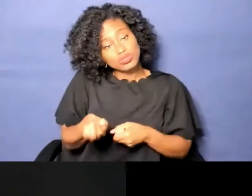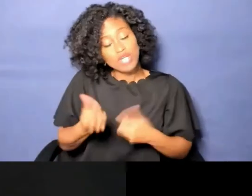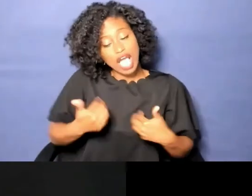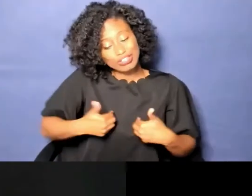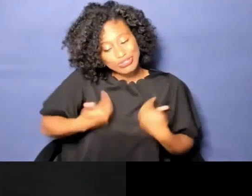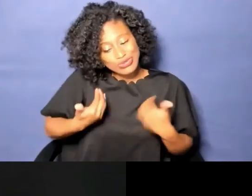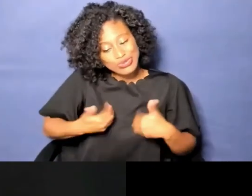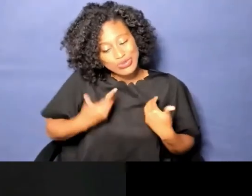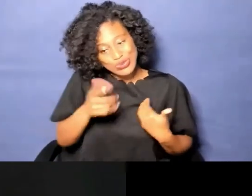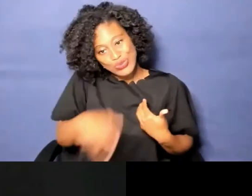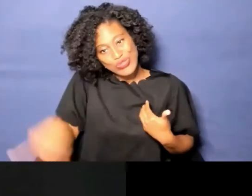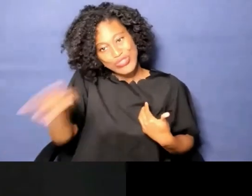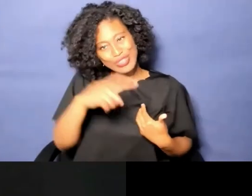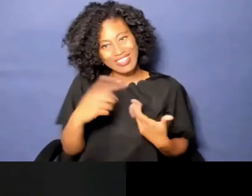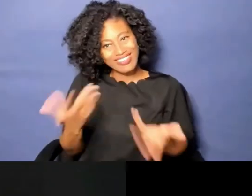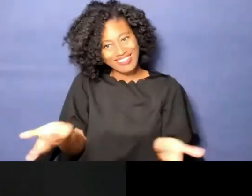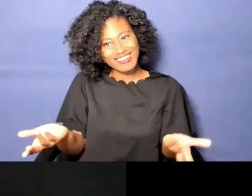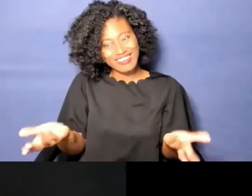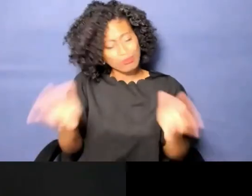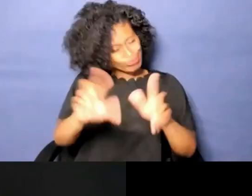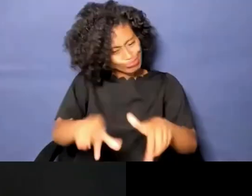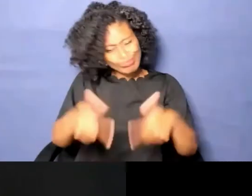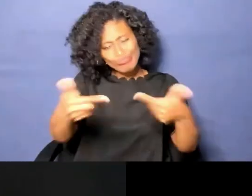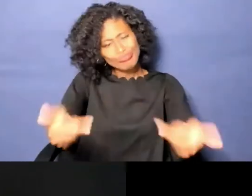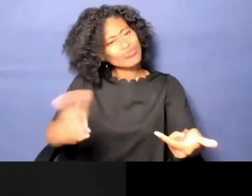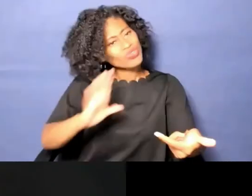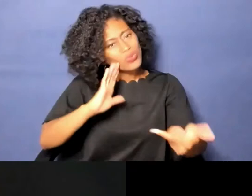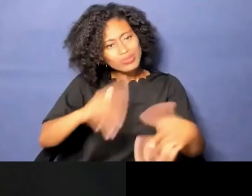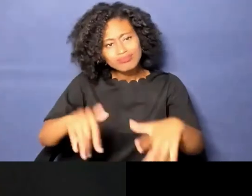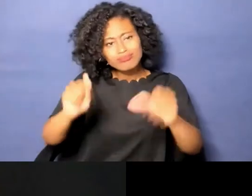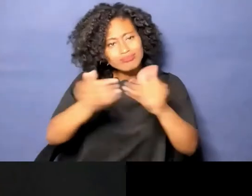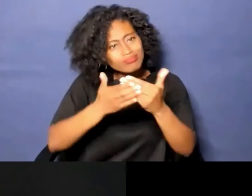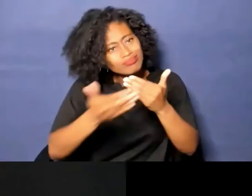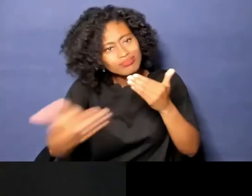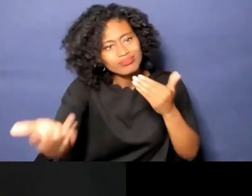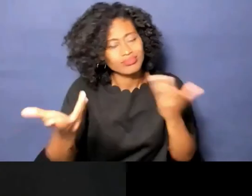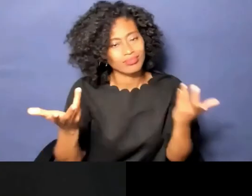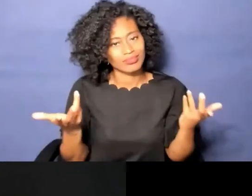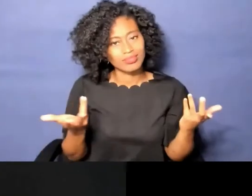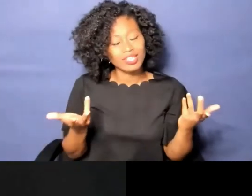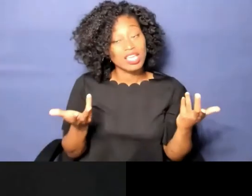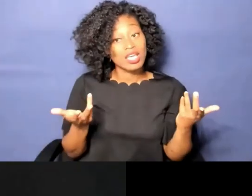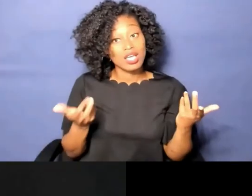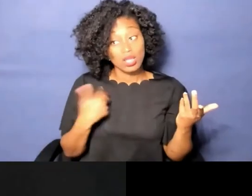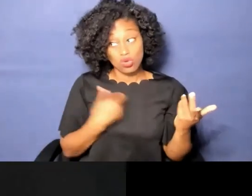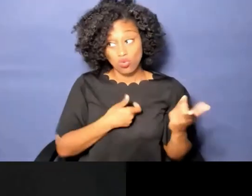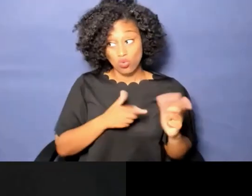future because they are going to carry on. And so we do with them is crucial. So important.